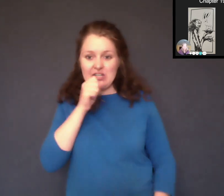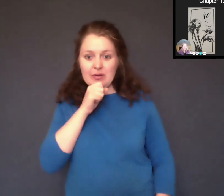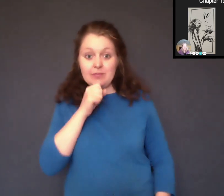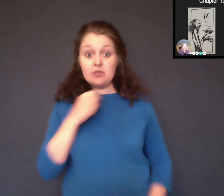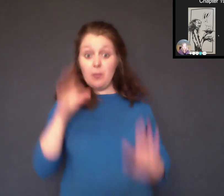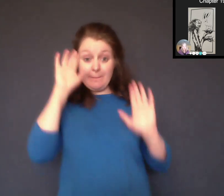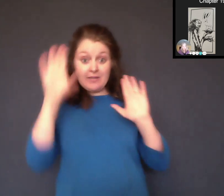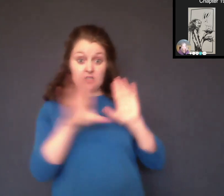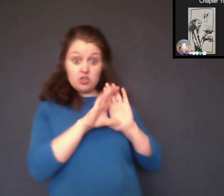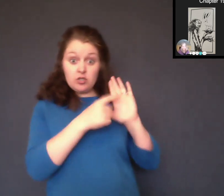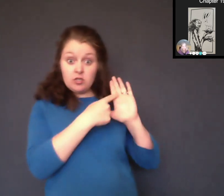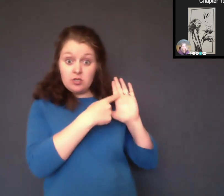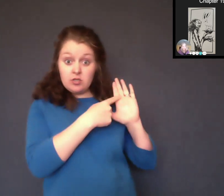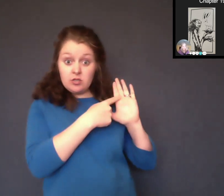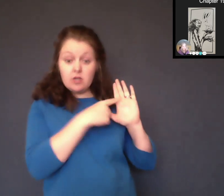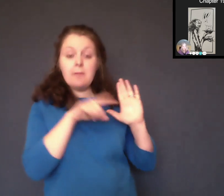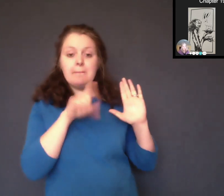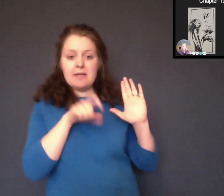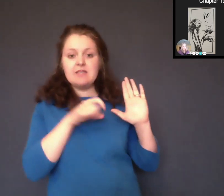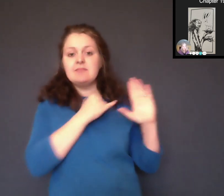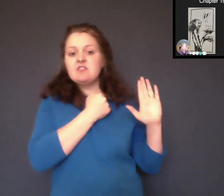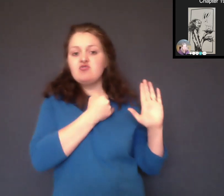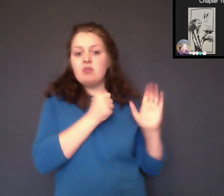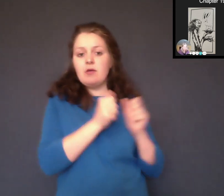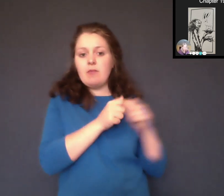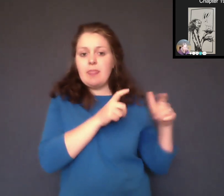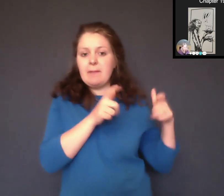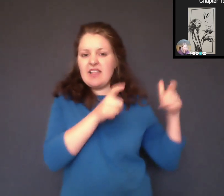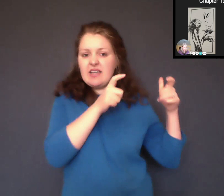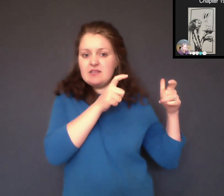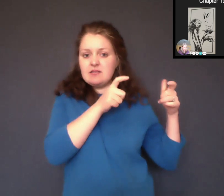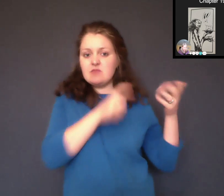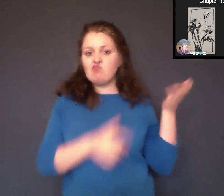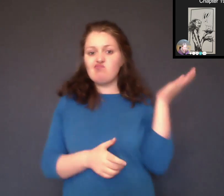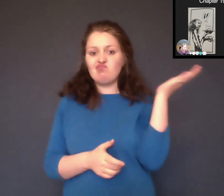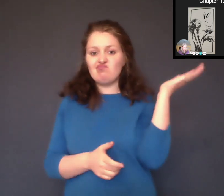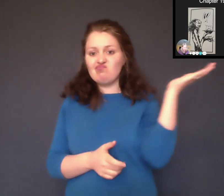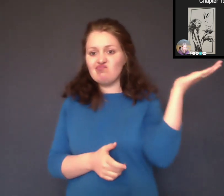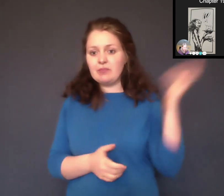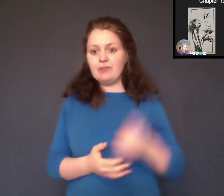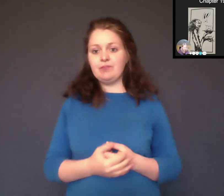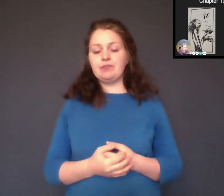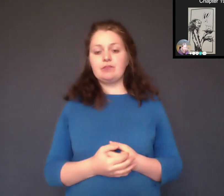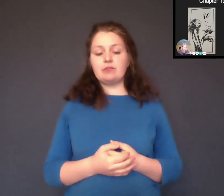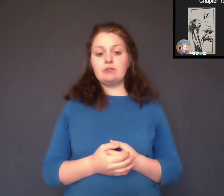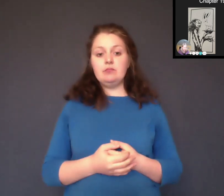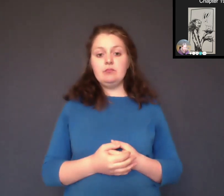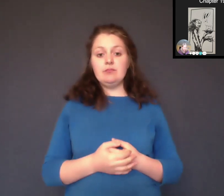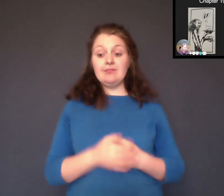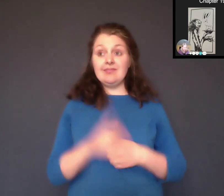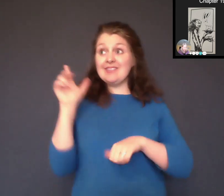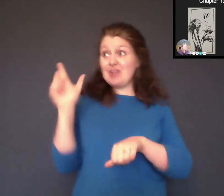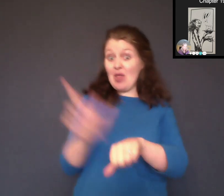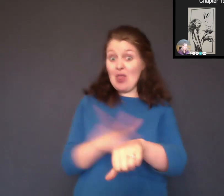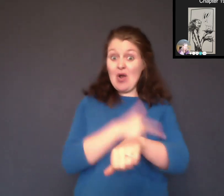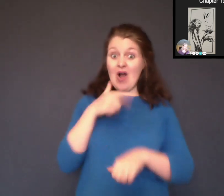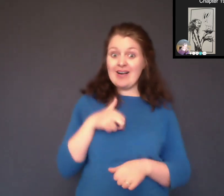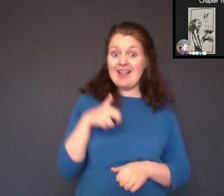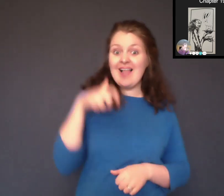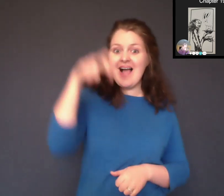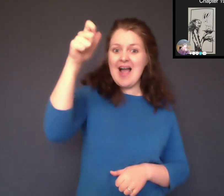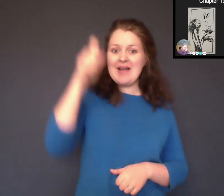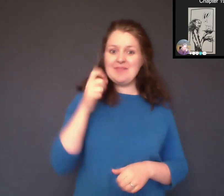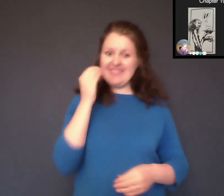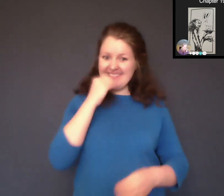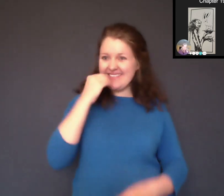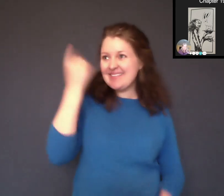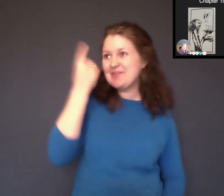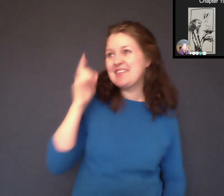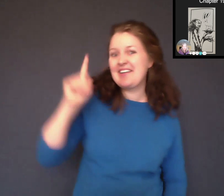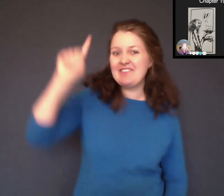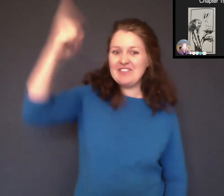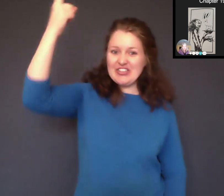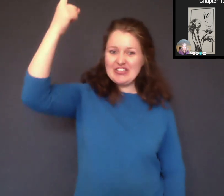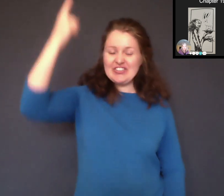must be him with the plate it's a long climb he said put something in your stomach first